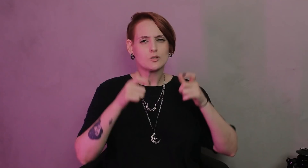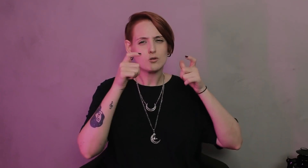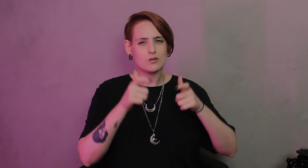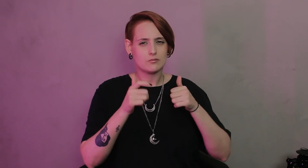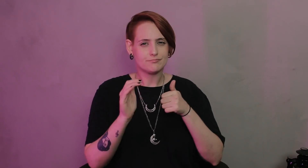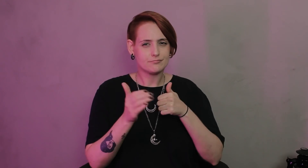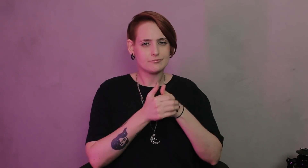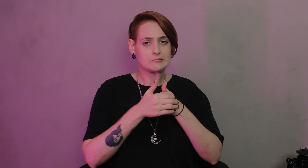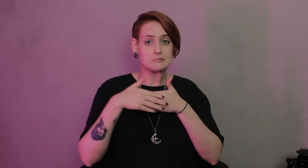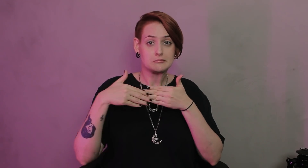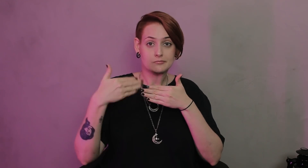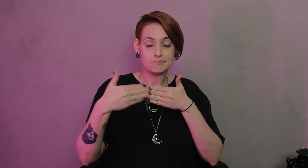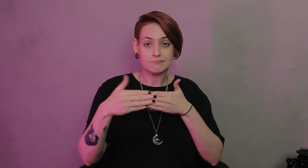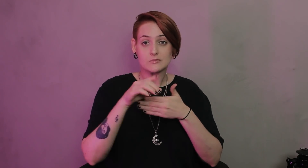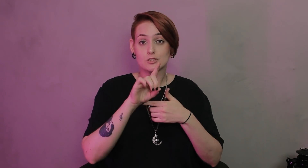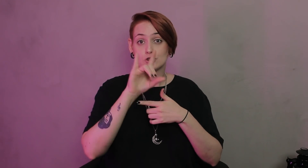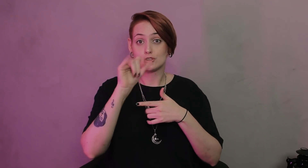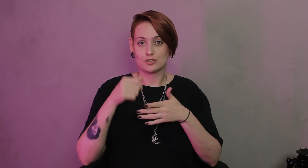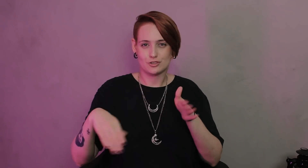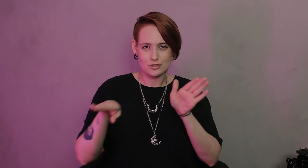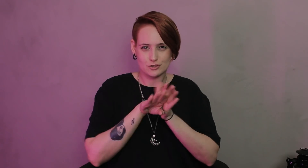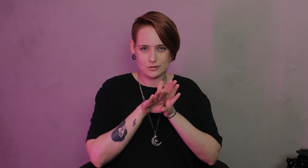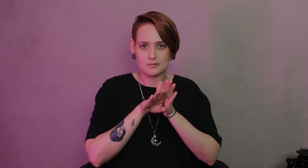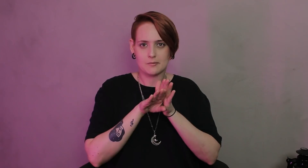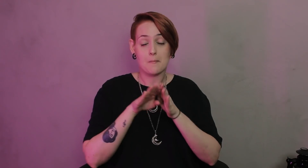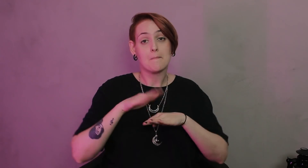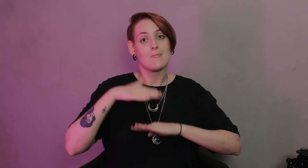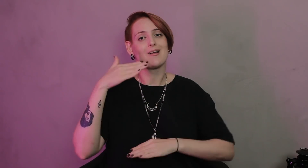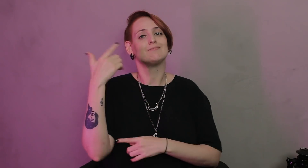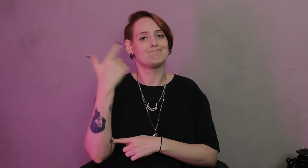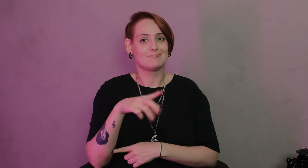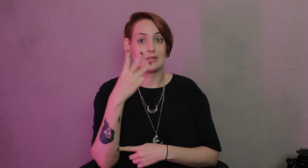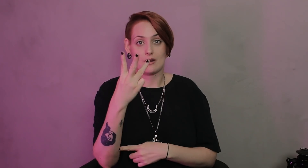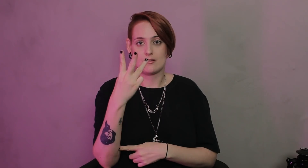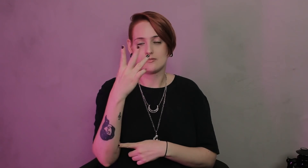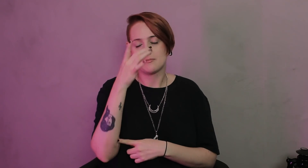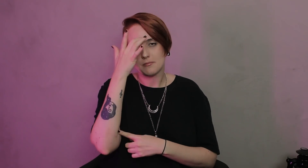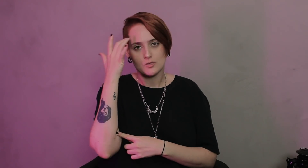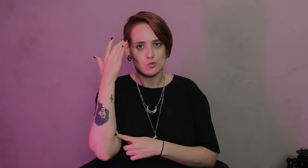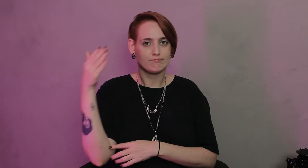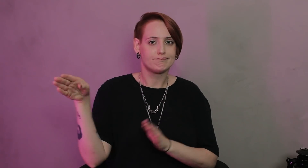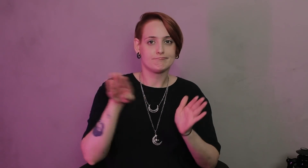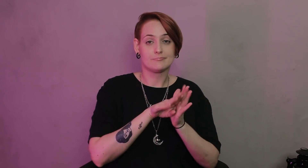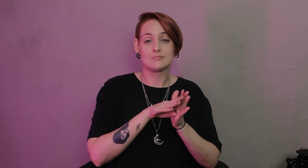Days later, hiding, three more people arrived,